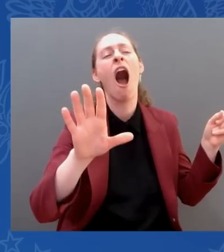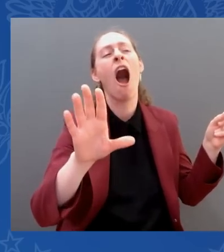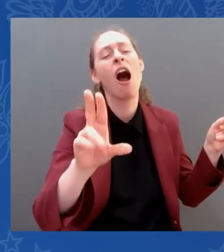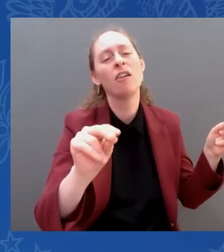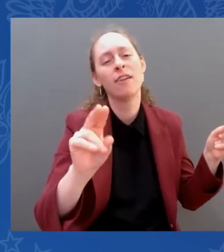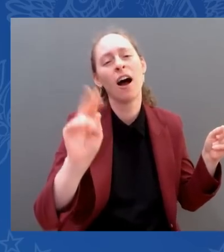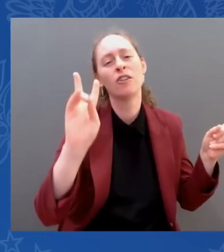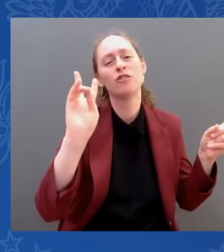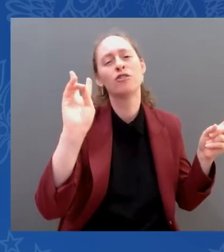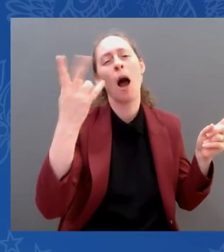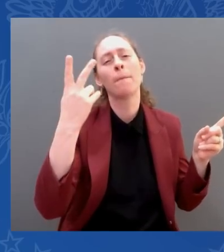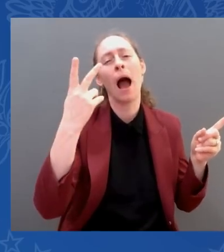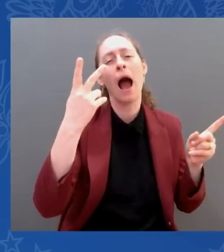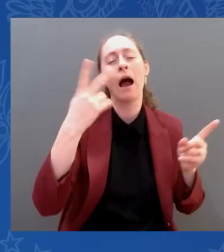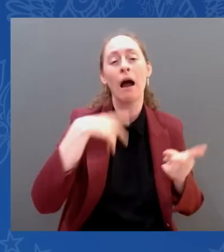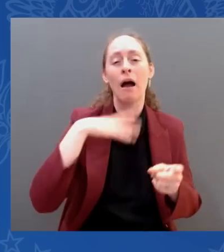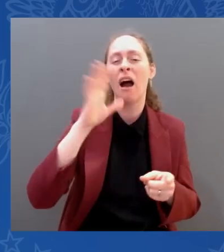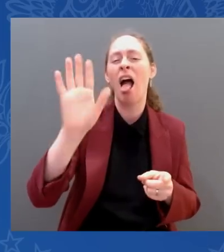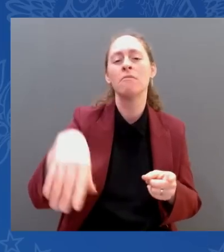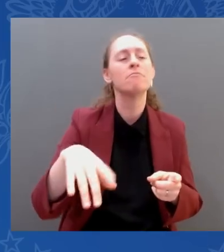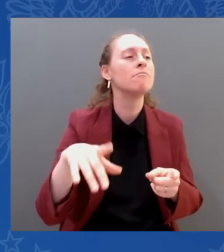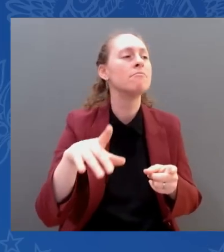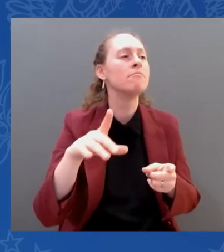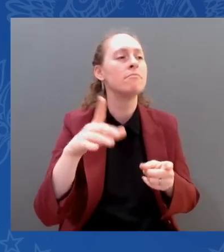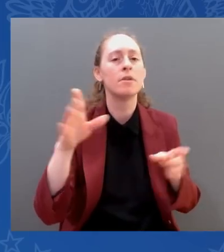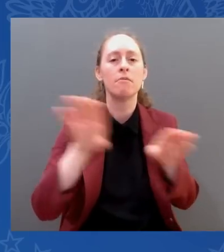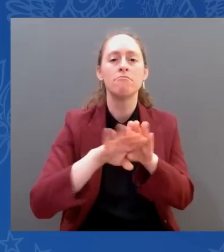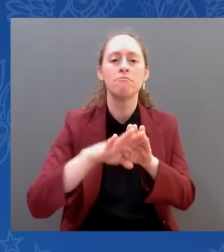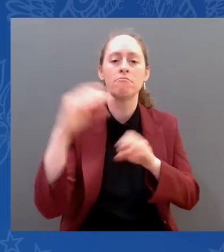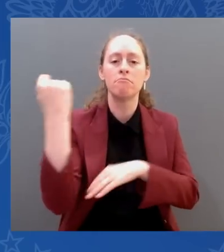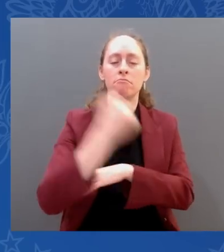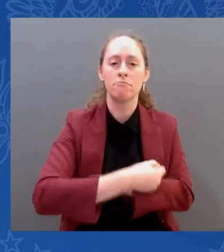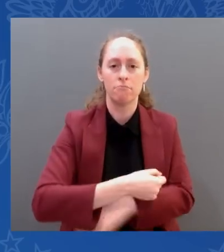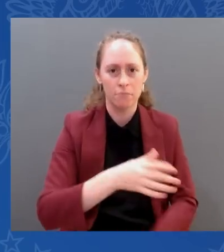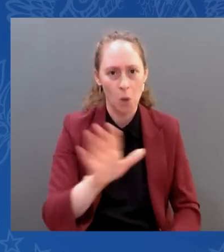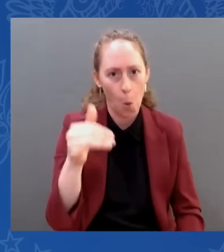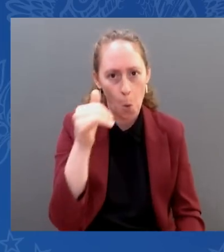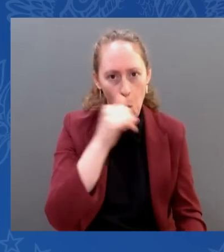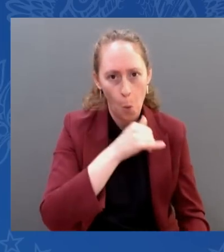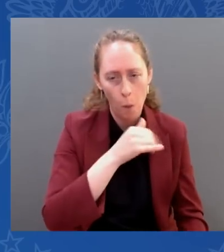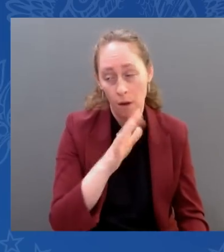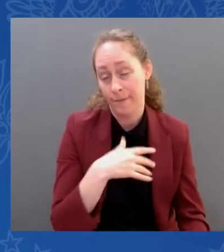It's simply not right. And I disagree. And that's what -- look, this is not your father's Republican Party;